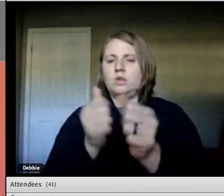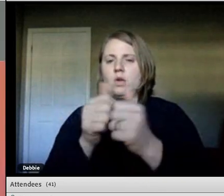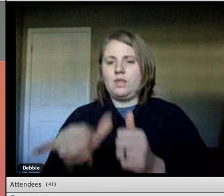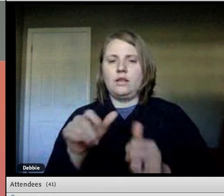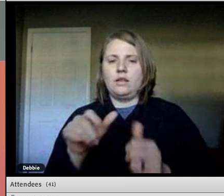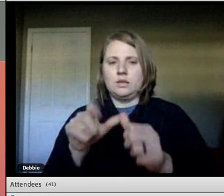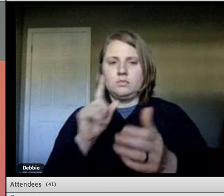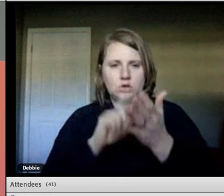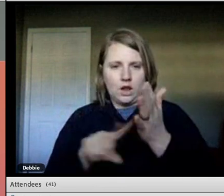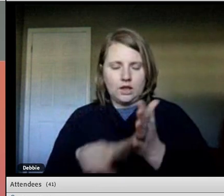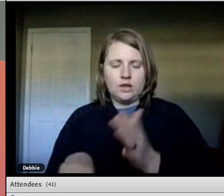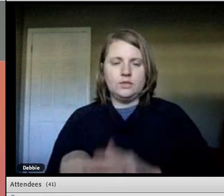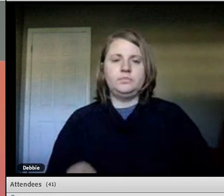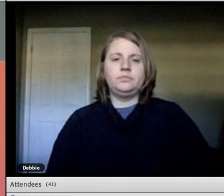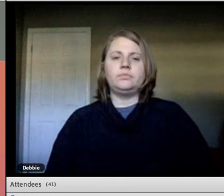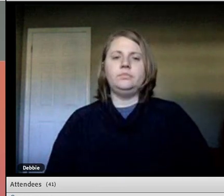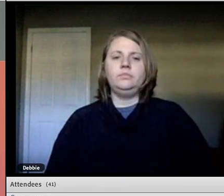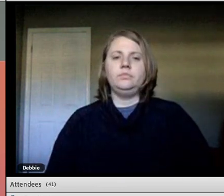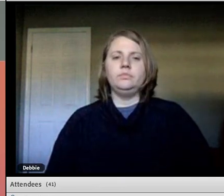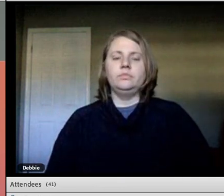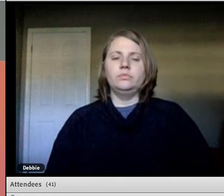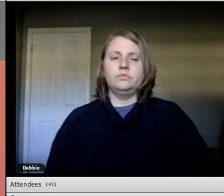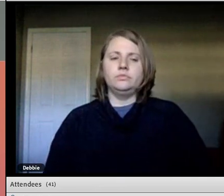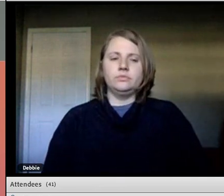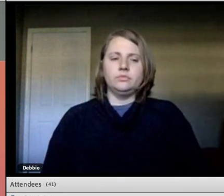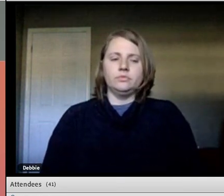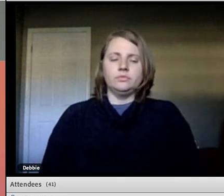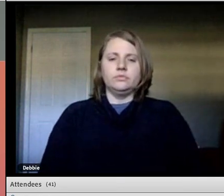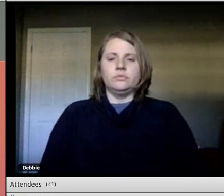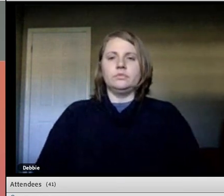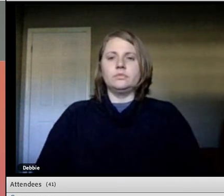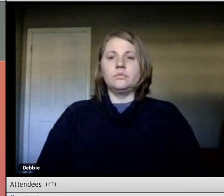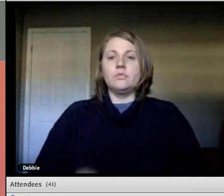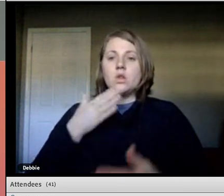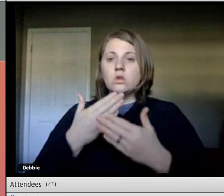So lots of -- so there's good and bad. The ones today that we're covering,